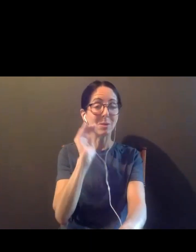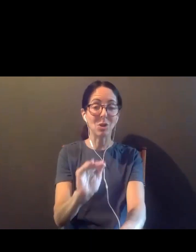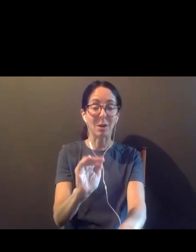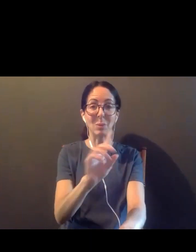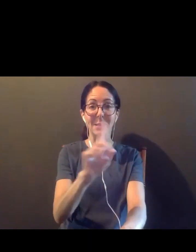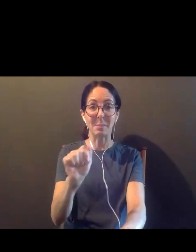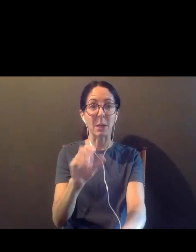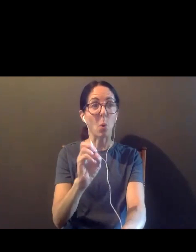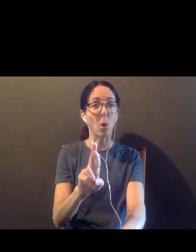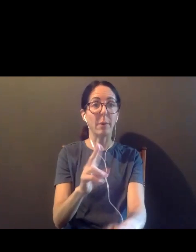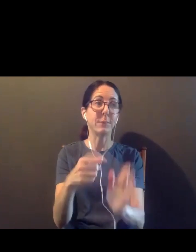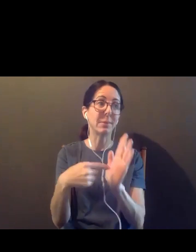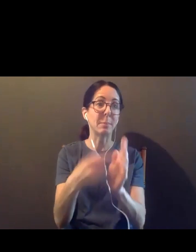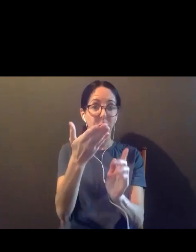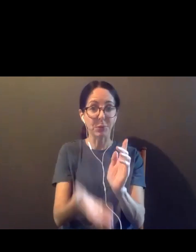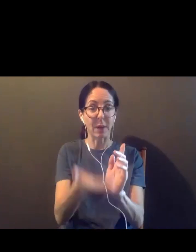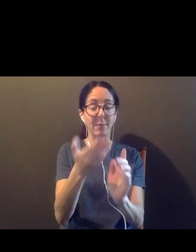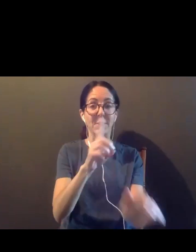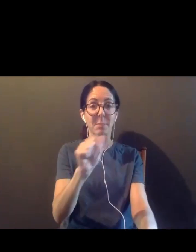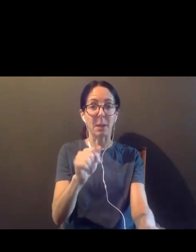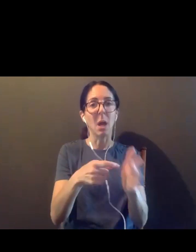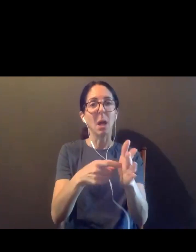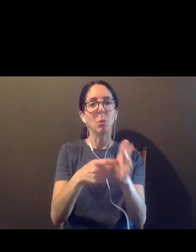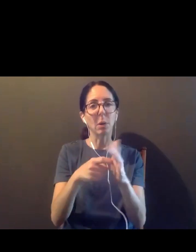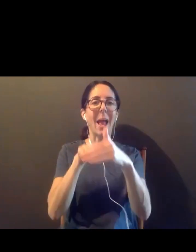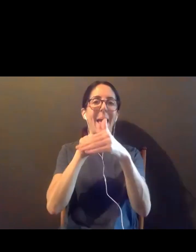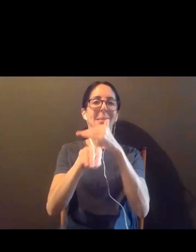have a disability on yourself and require accessible transit.